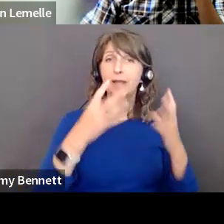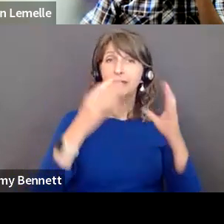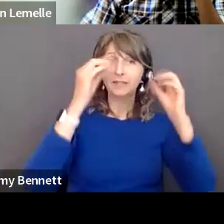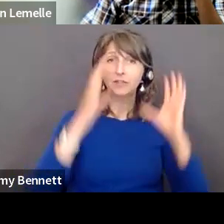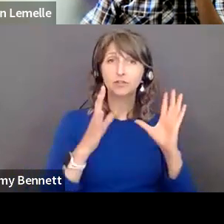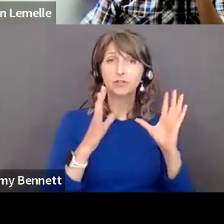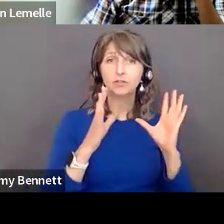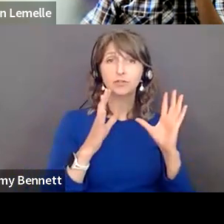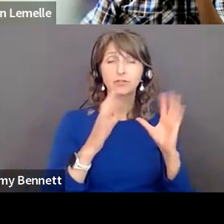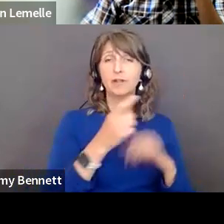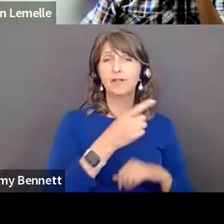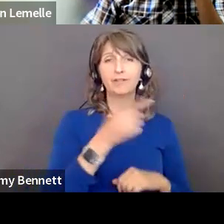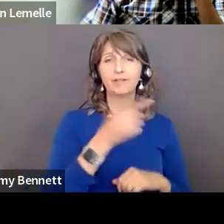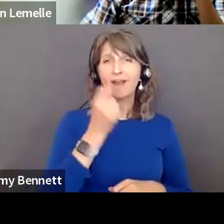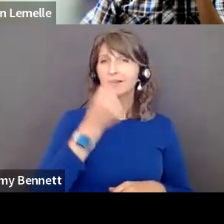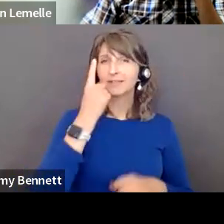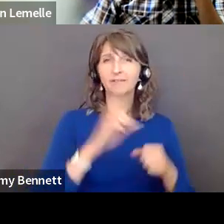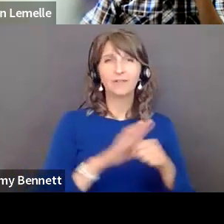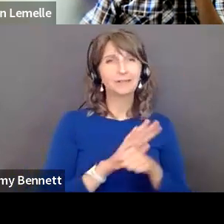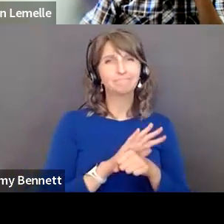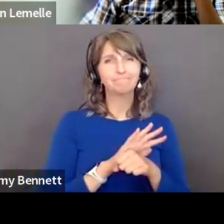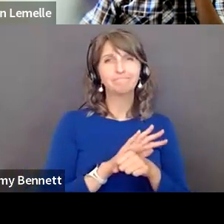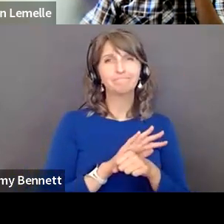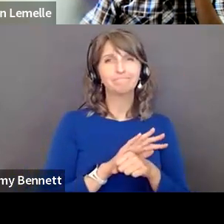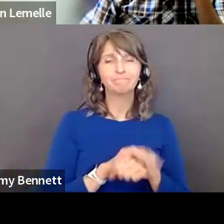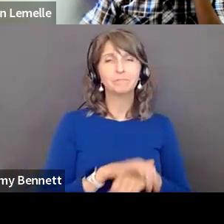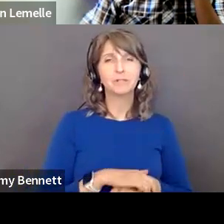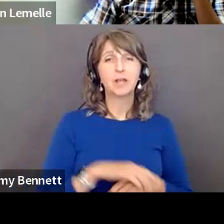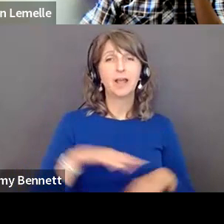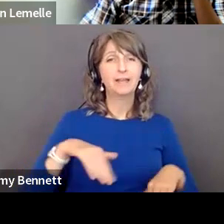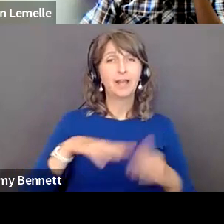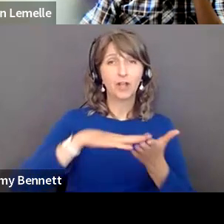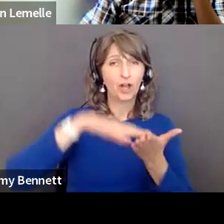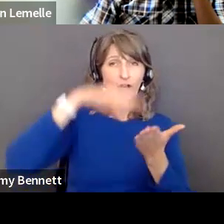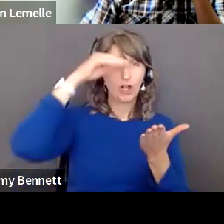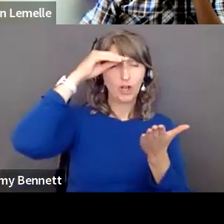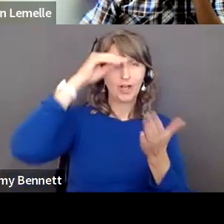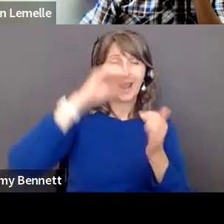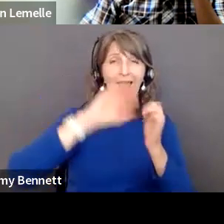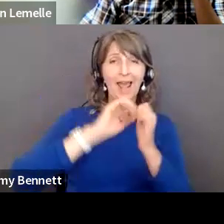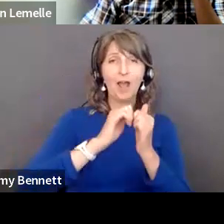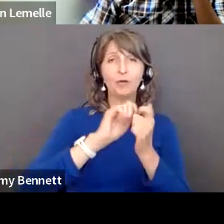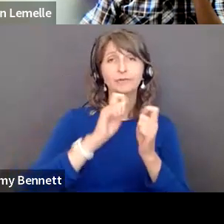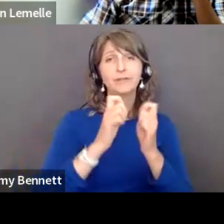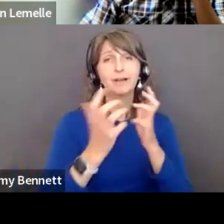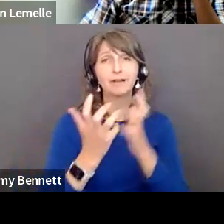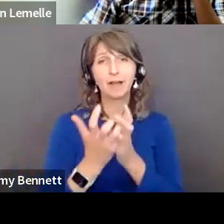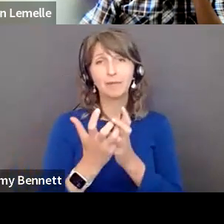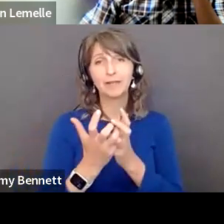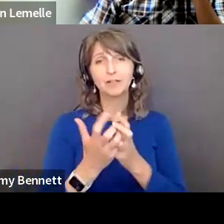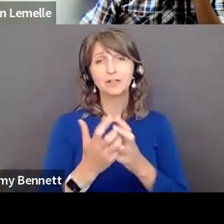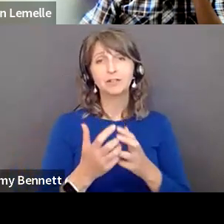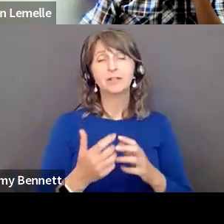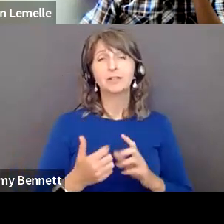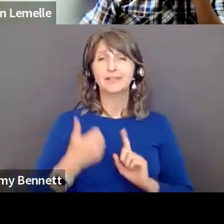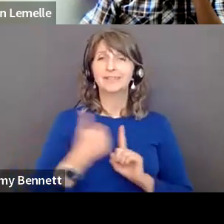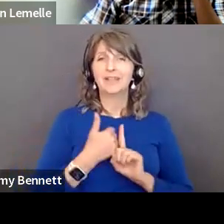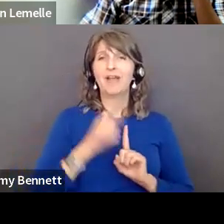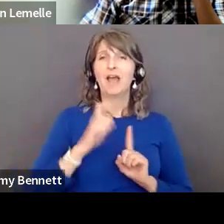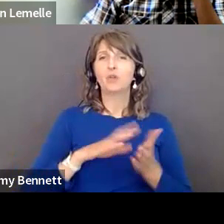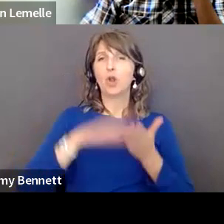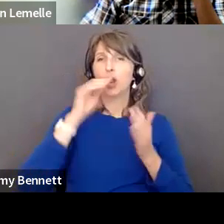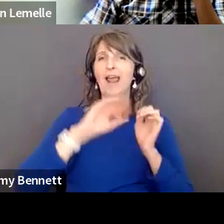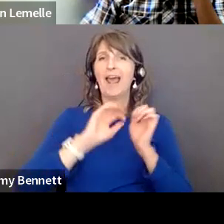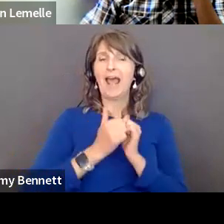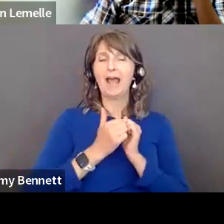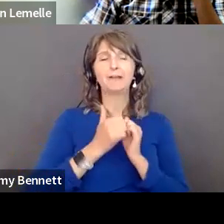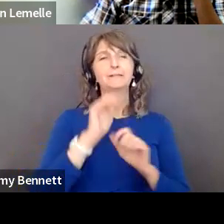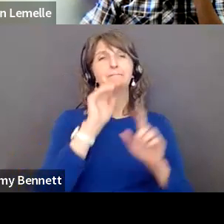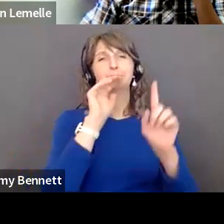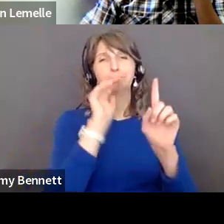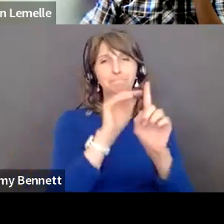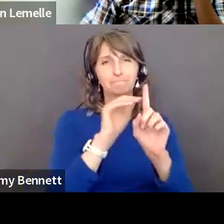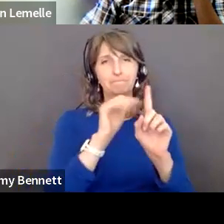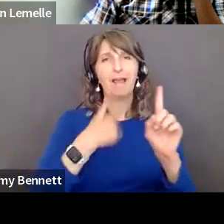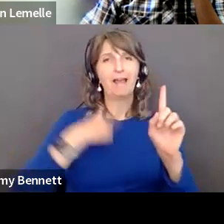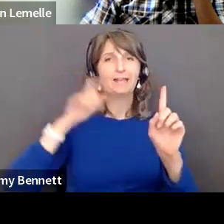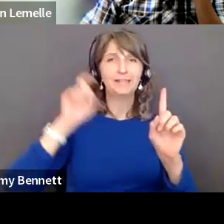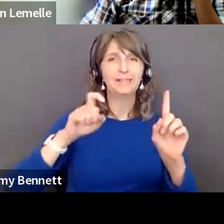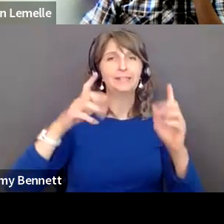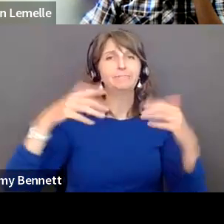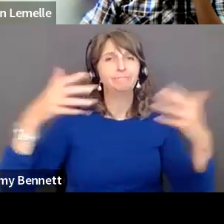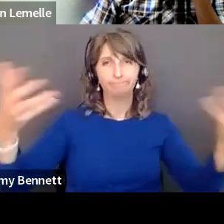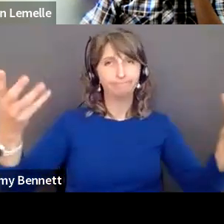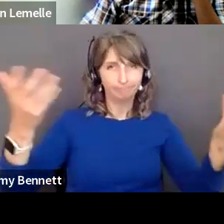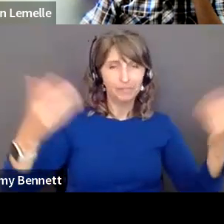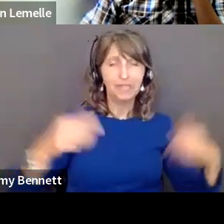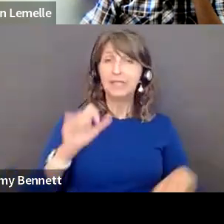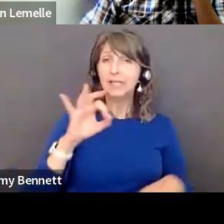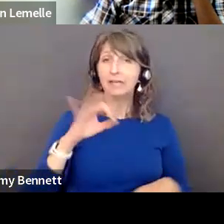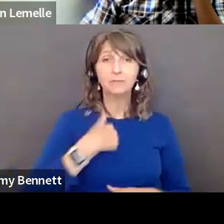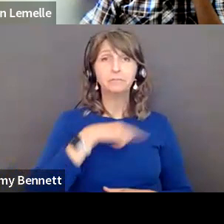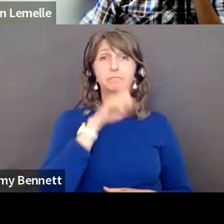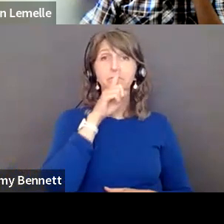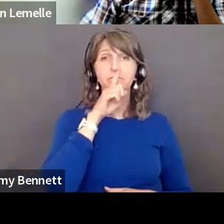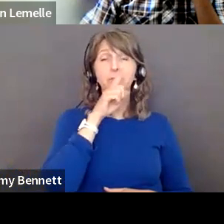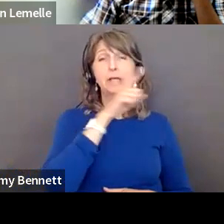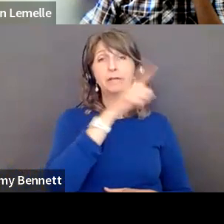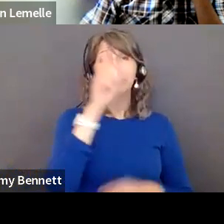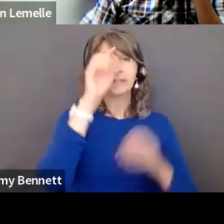Understand or aren't really taught much about accommodations. You really have to learn how to speak up for yourself because if you don't They're not gonna know and you're not gonna get what you need.